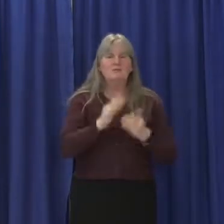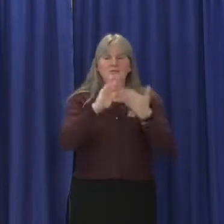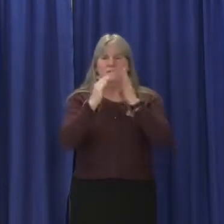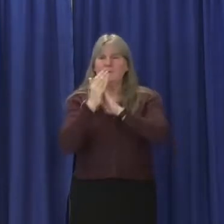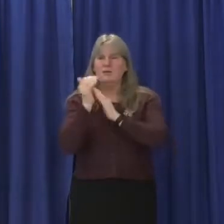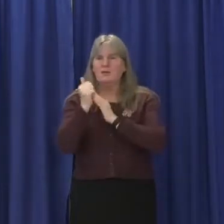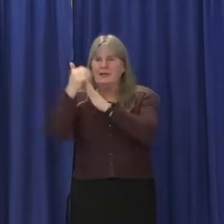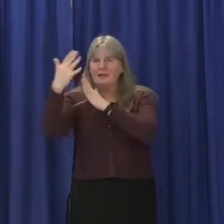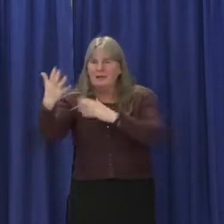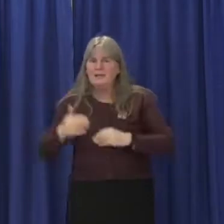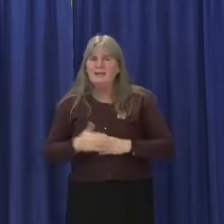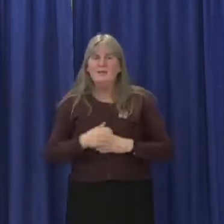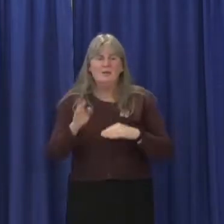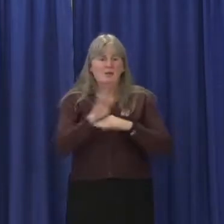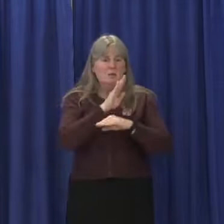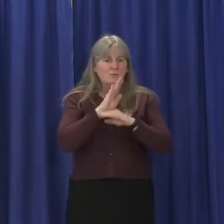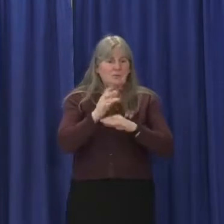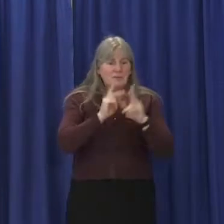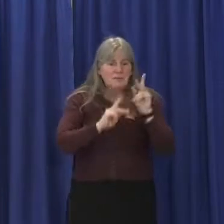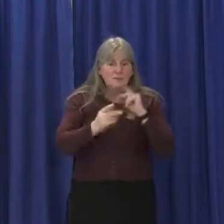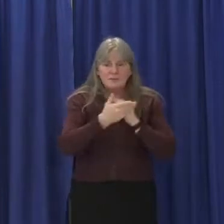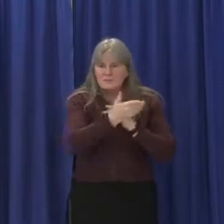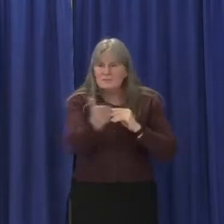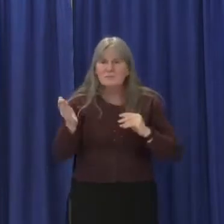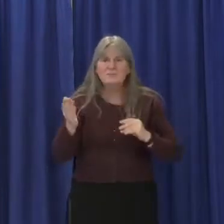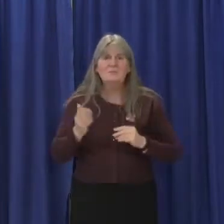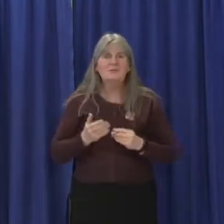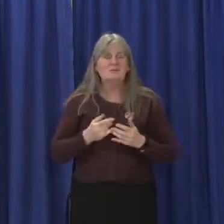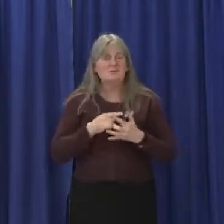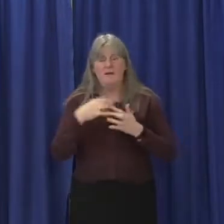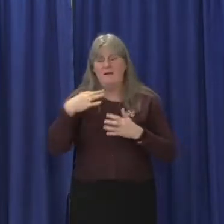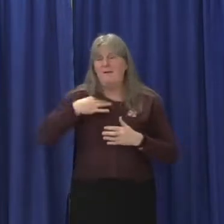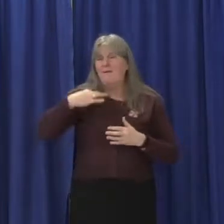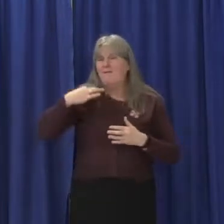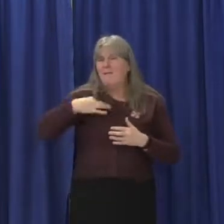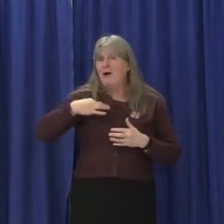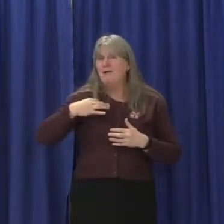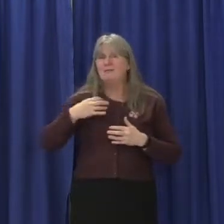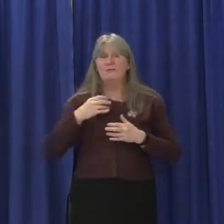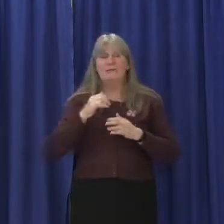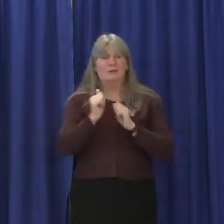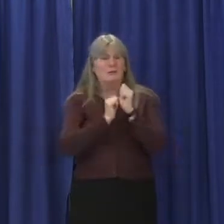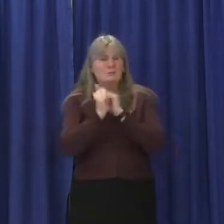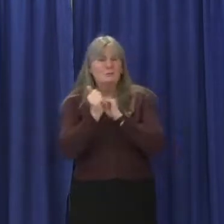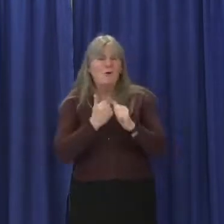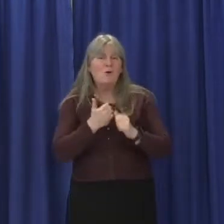owners, people that volunteer their time for sports and coaching, we got amazing